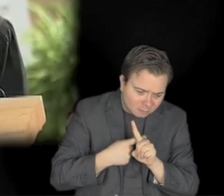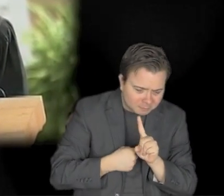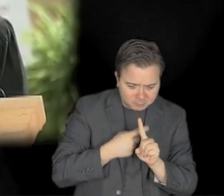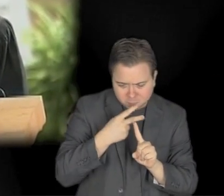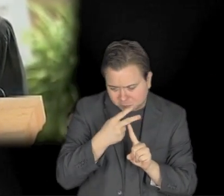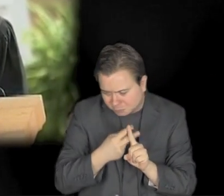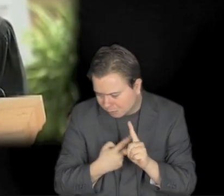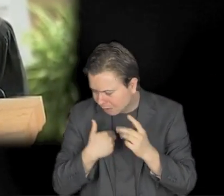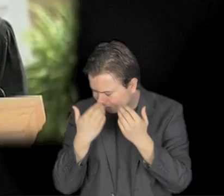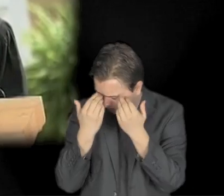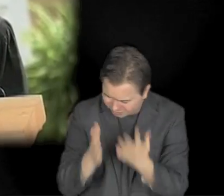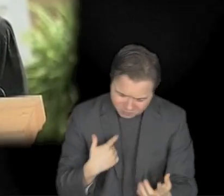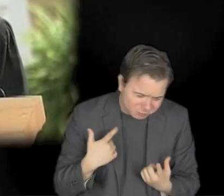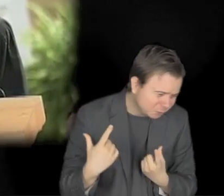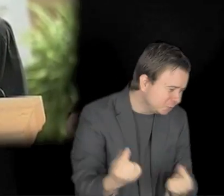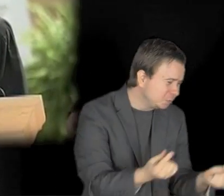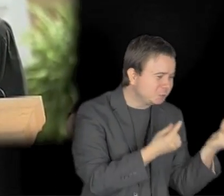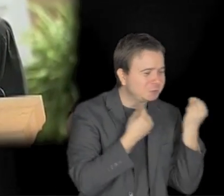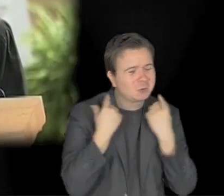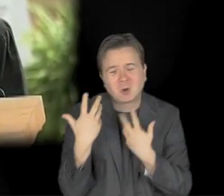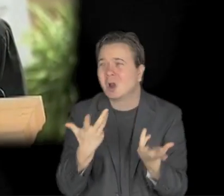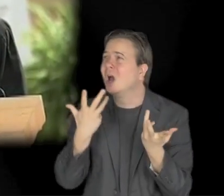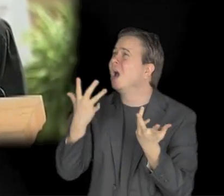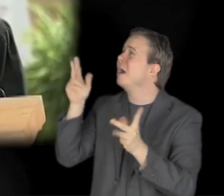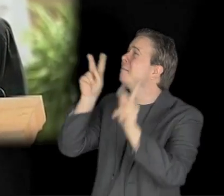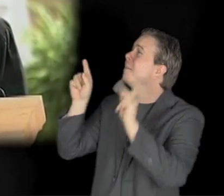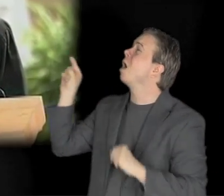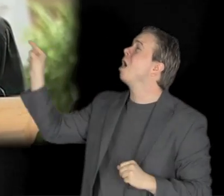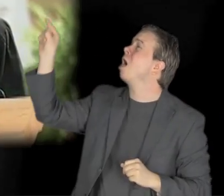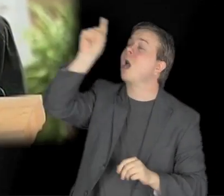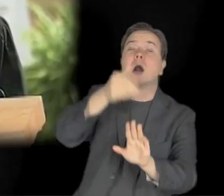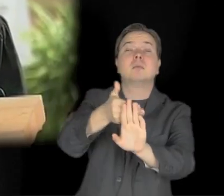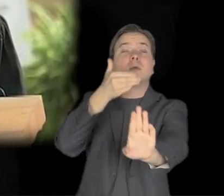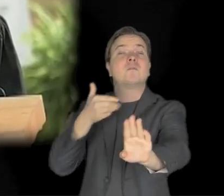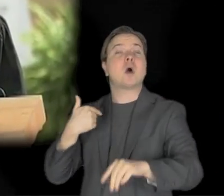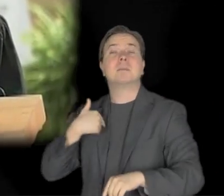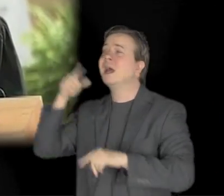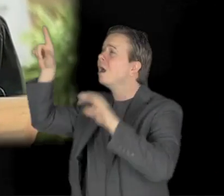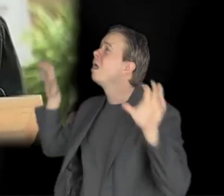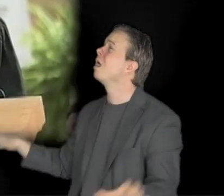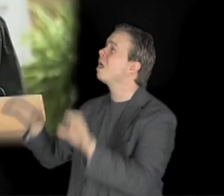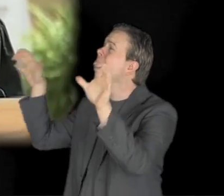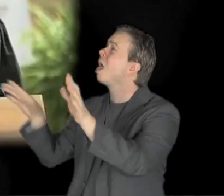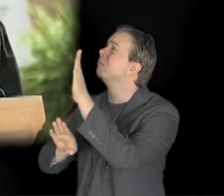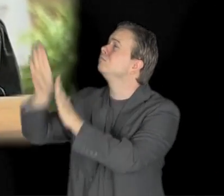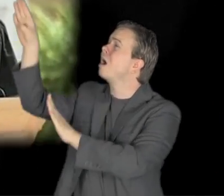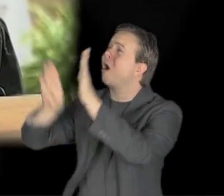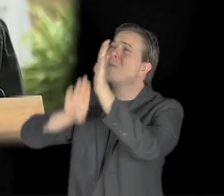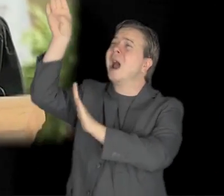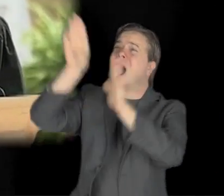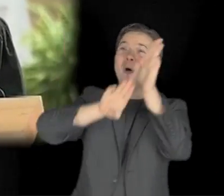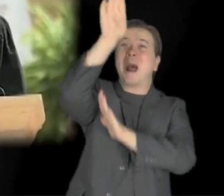I felt that I had let the previous generation of entrepreneurs down - that I had dropped the baton as it was being passed to me.